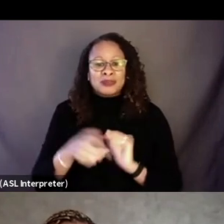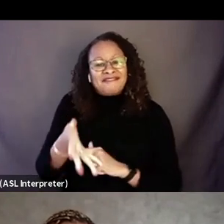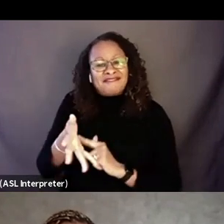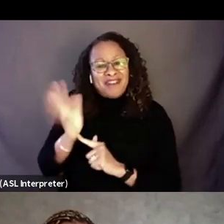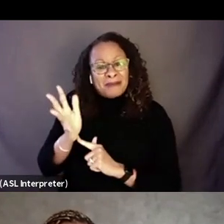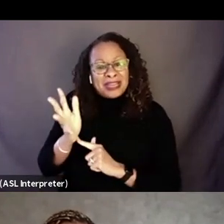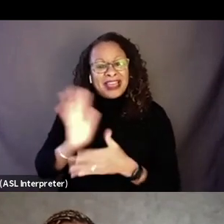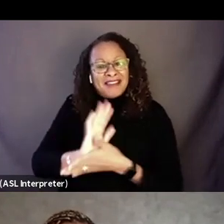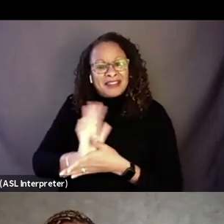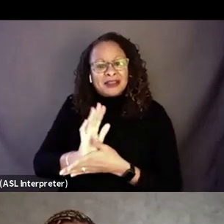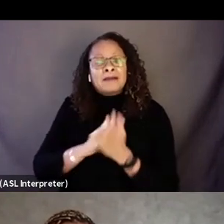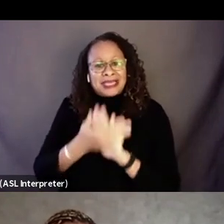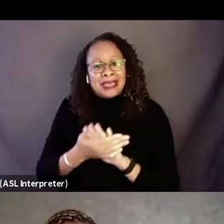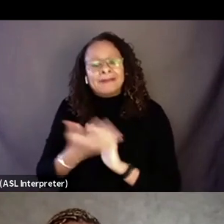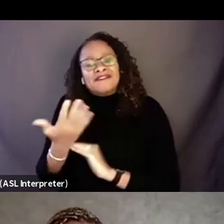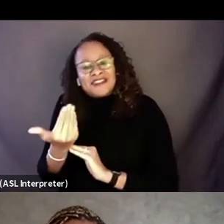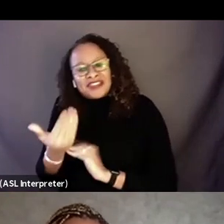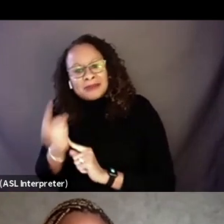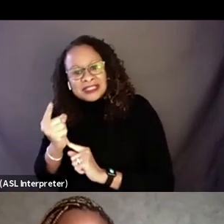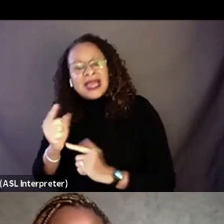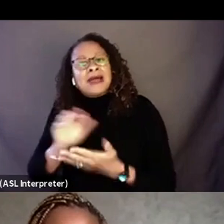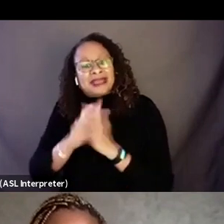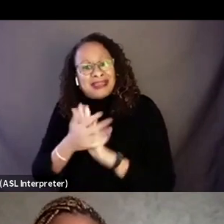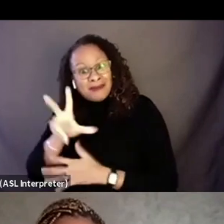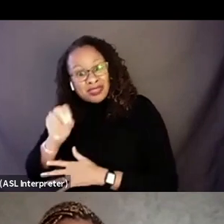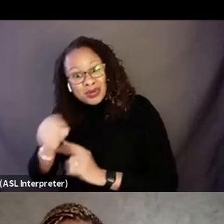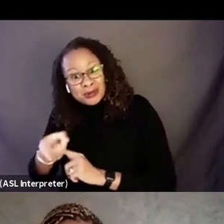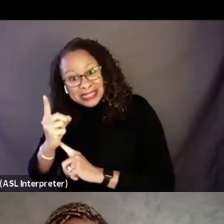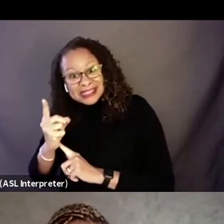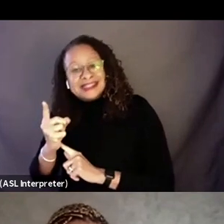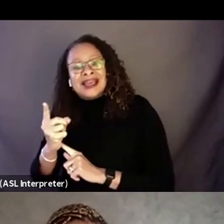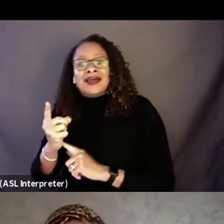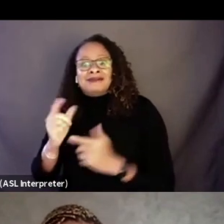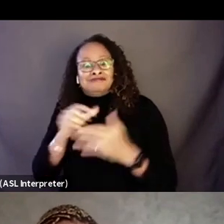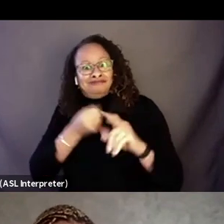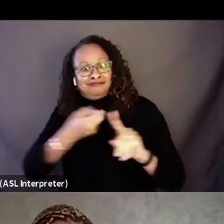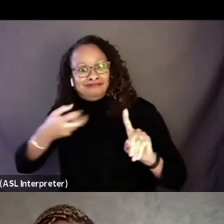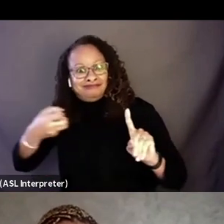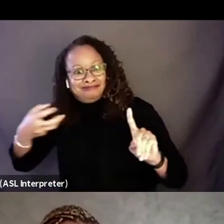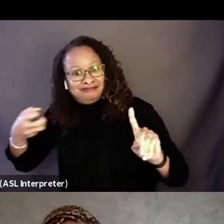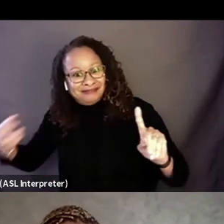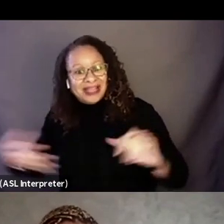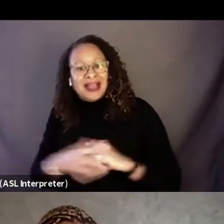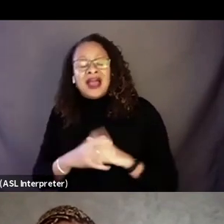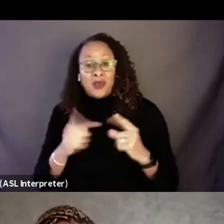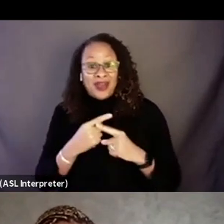that became a 15 minute video that became a 30 minute video. And by the time I'd found acceptance, like okay